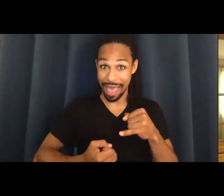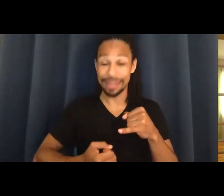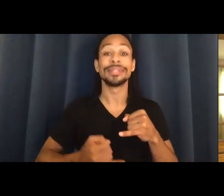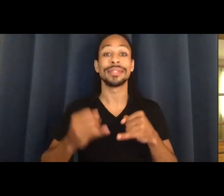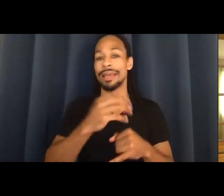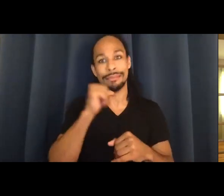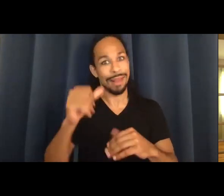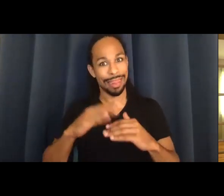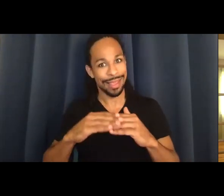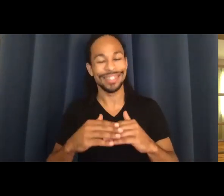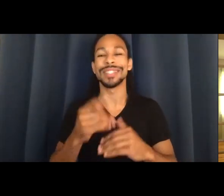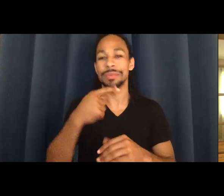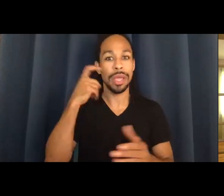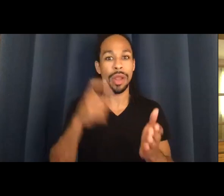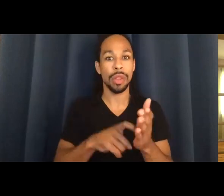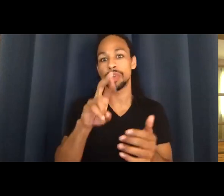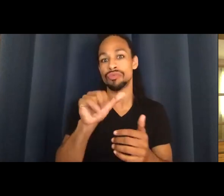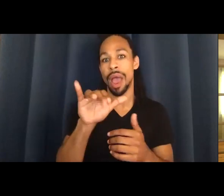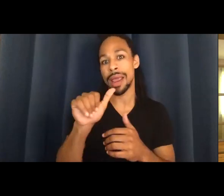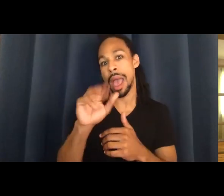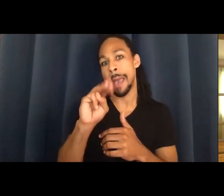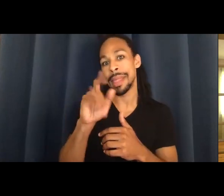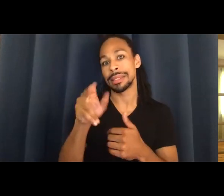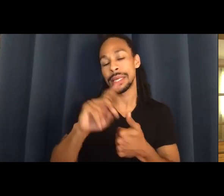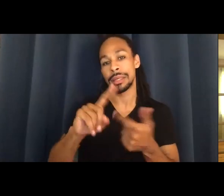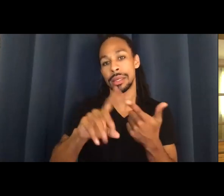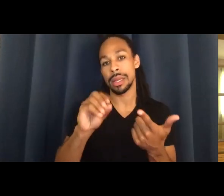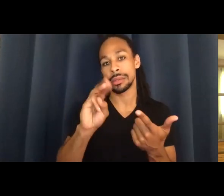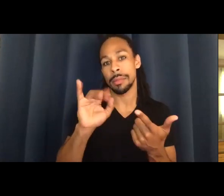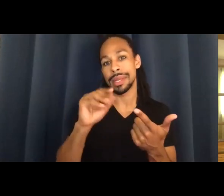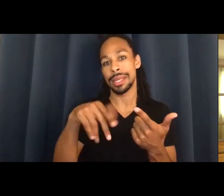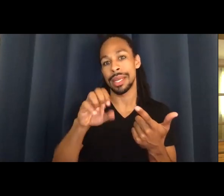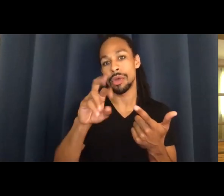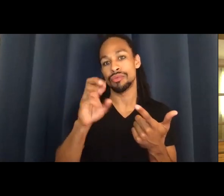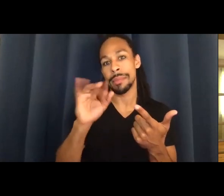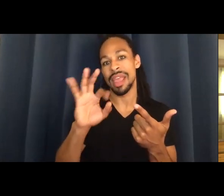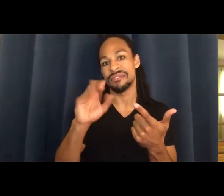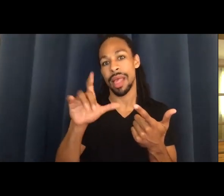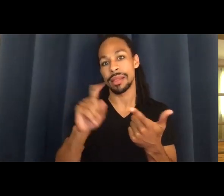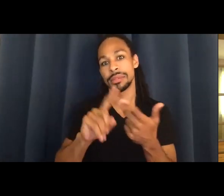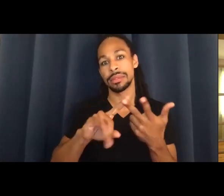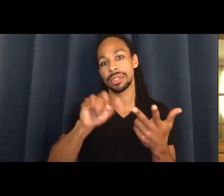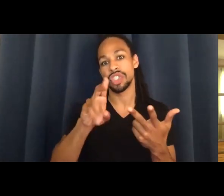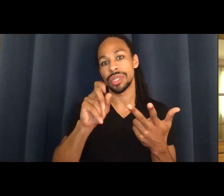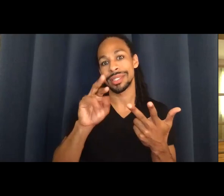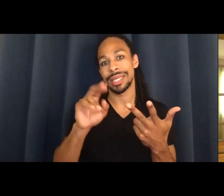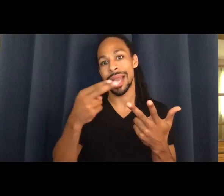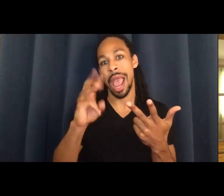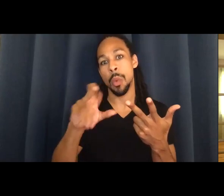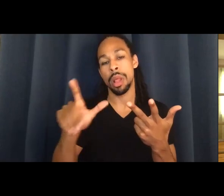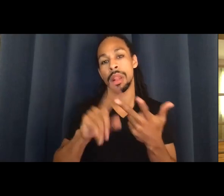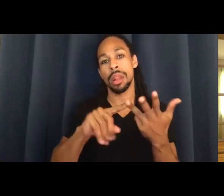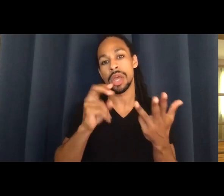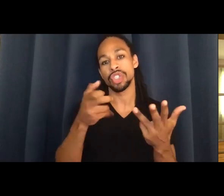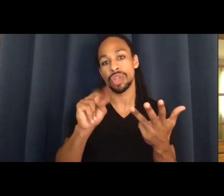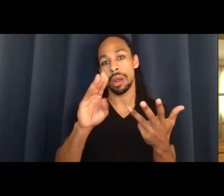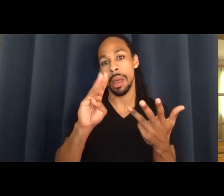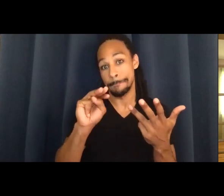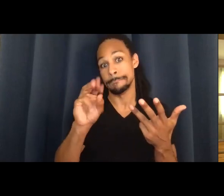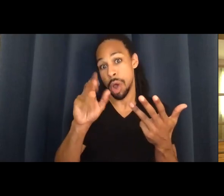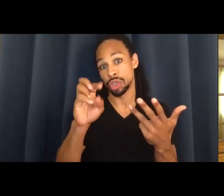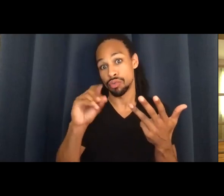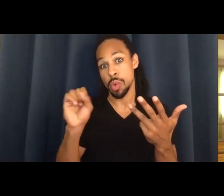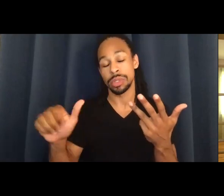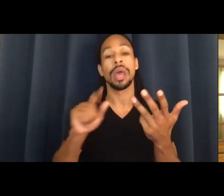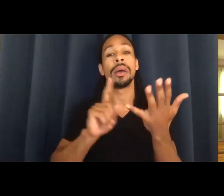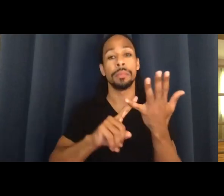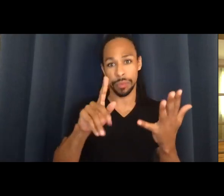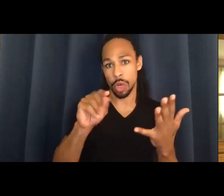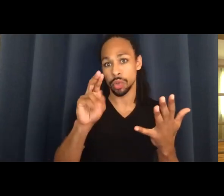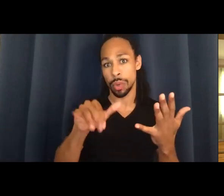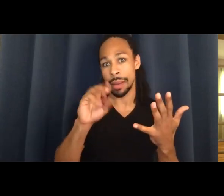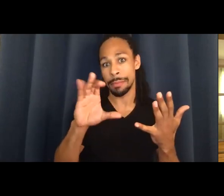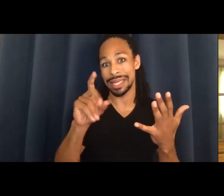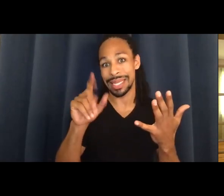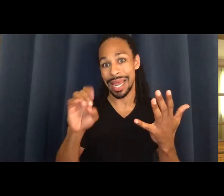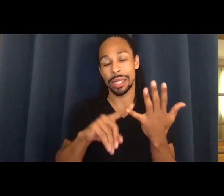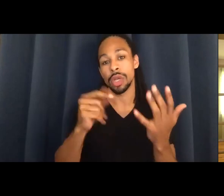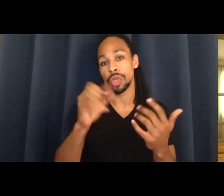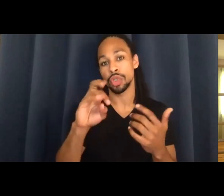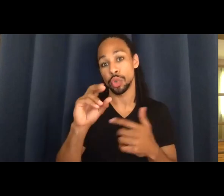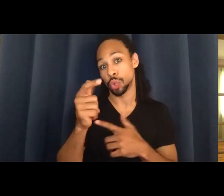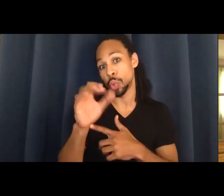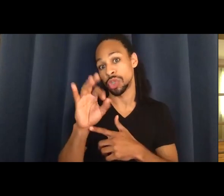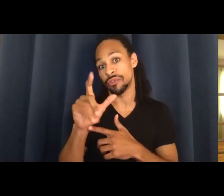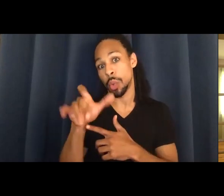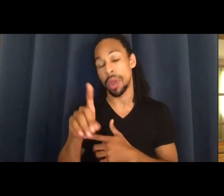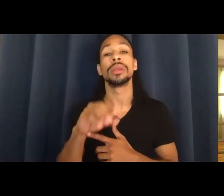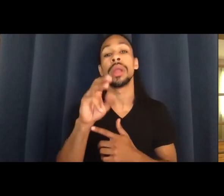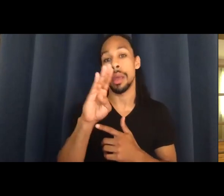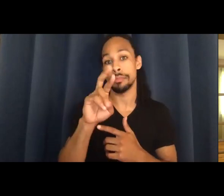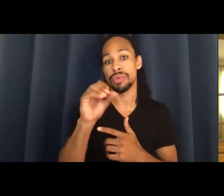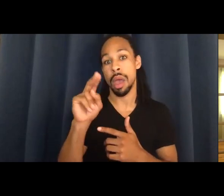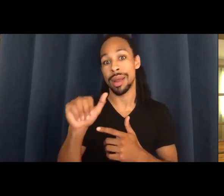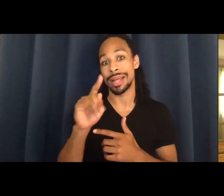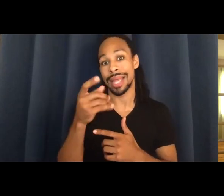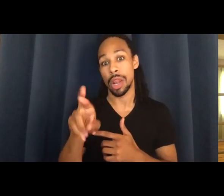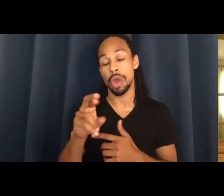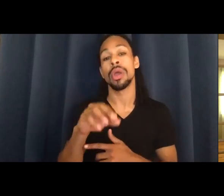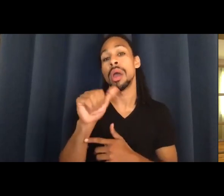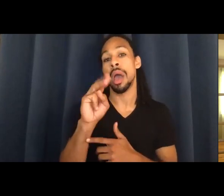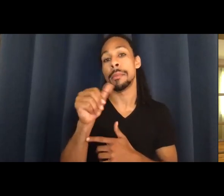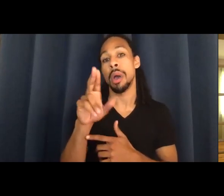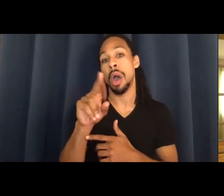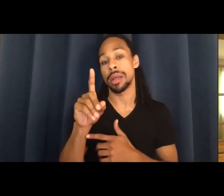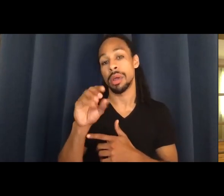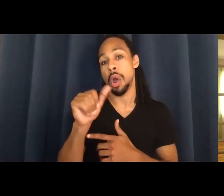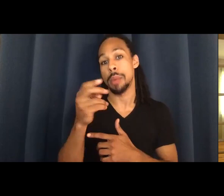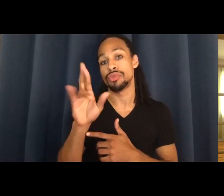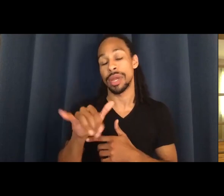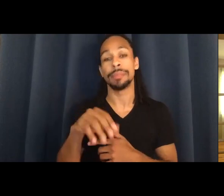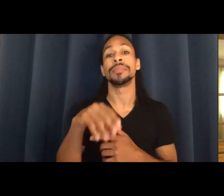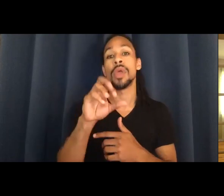and mourn Riah Milton, Dominique Fells, Justin Howell, Sean Monterrosa, Jamel Floyd, Nina Pop, Tony McDade, George Floyd, Ahmad Arbery, Breonna Taylor, Breshad Brooks, David McAtee, and all black